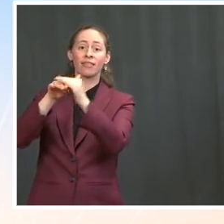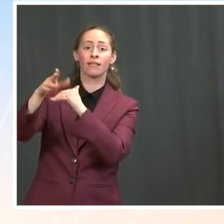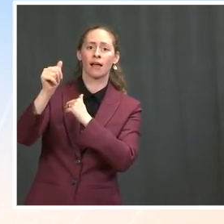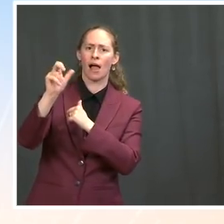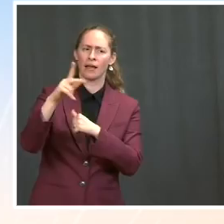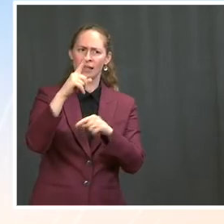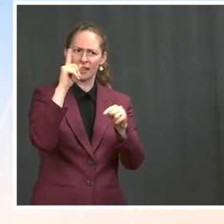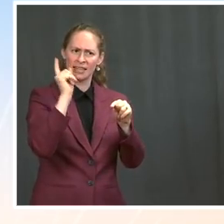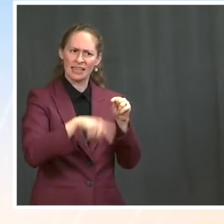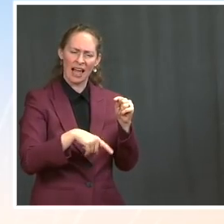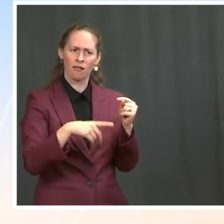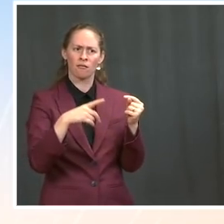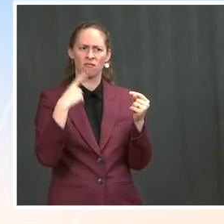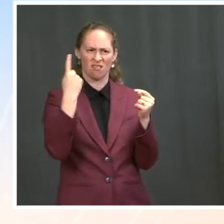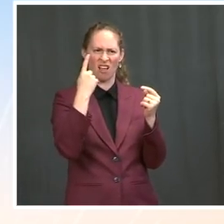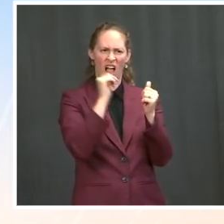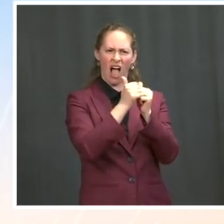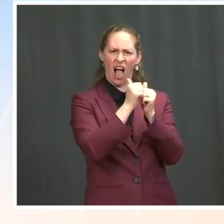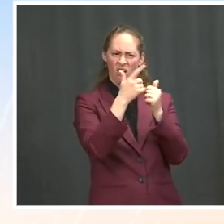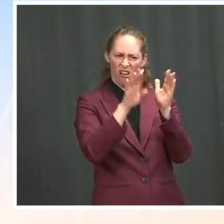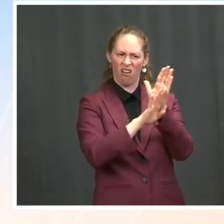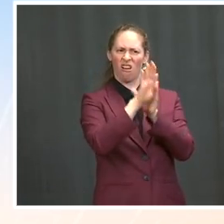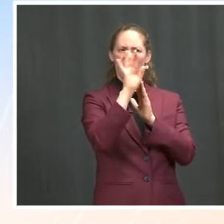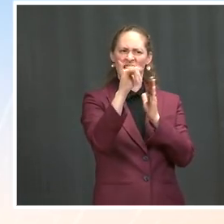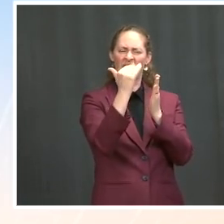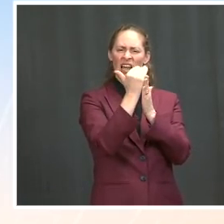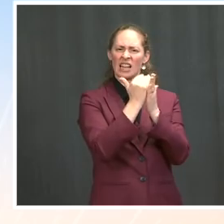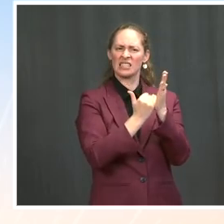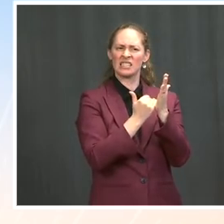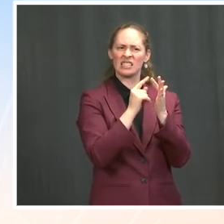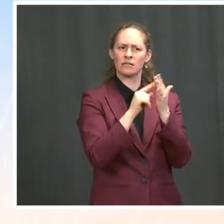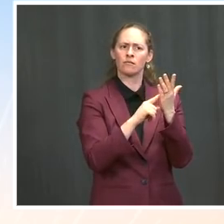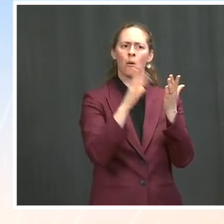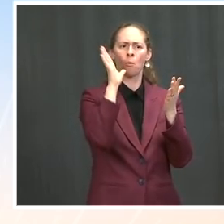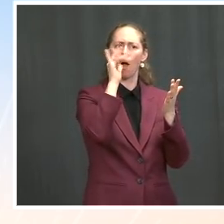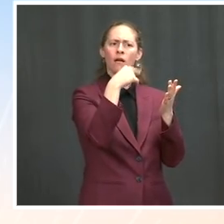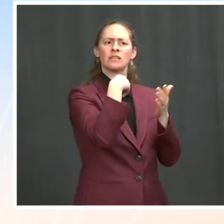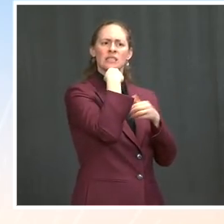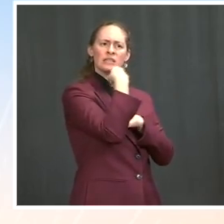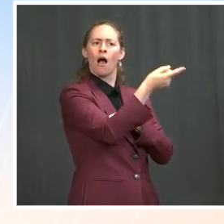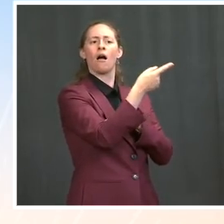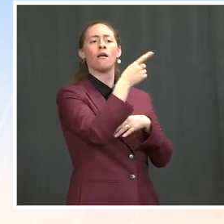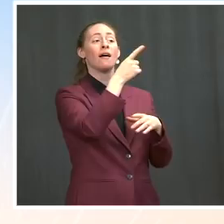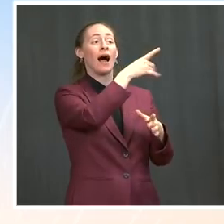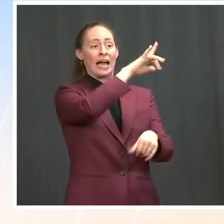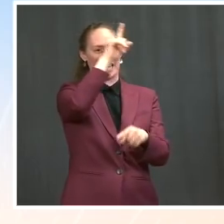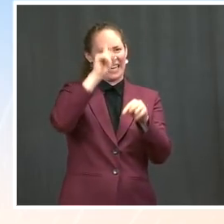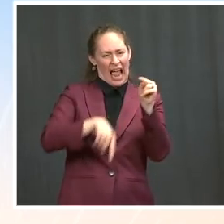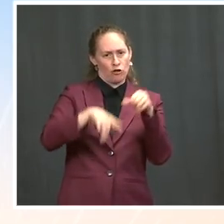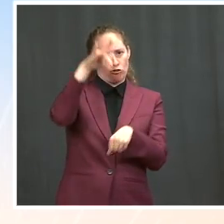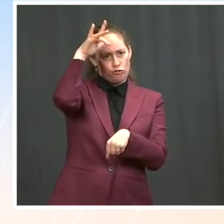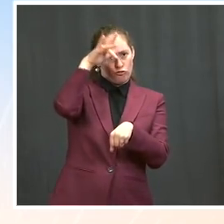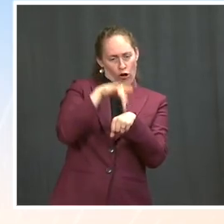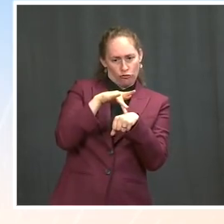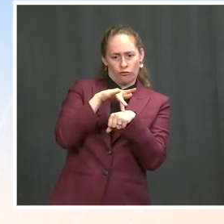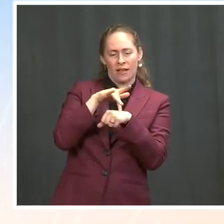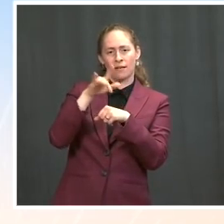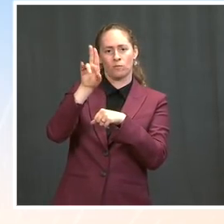that everything inside of the United States is off-limits? Ms. Psaki: Well, first, I don't think it required the President providing a list to --